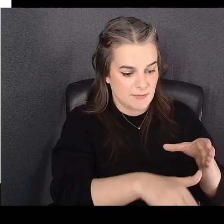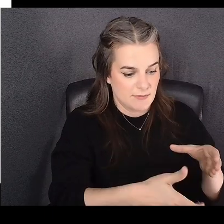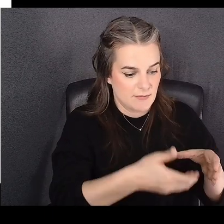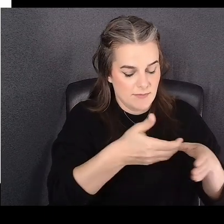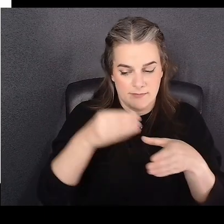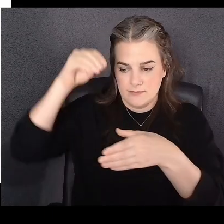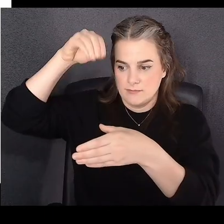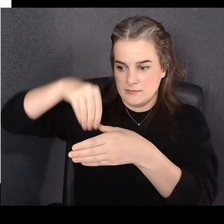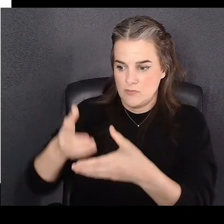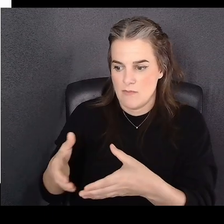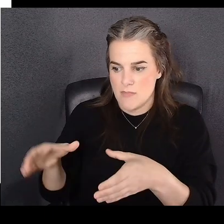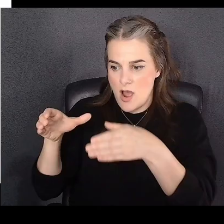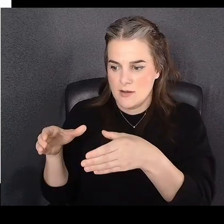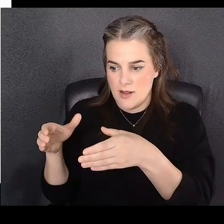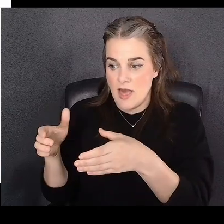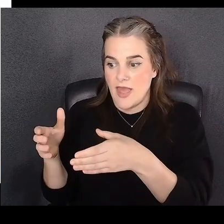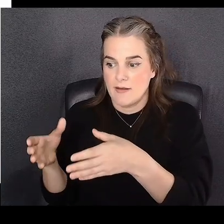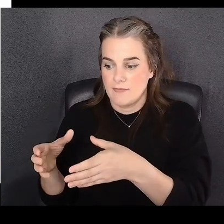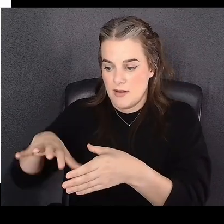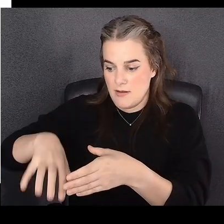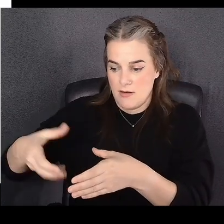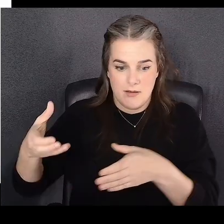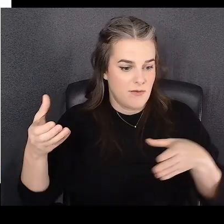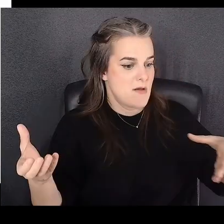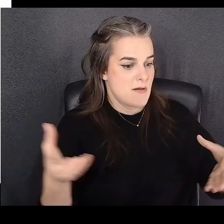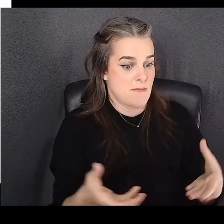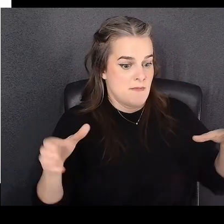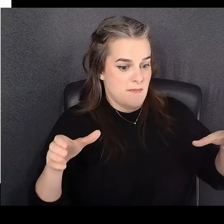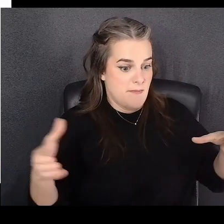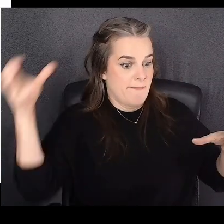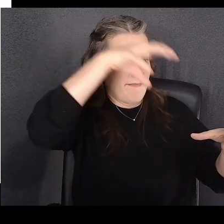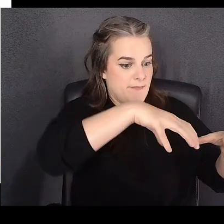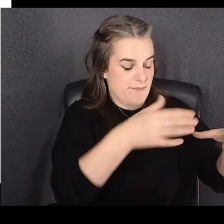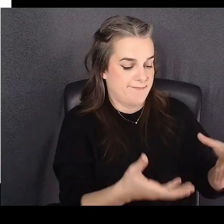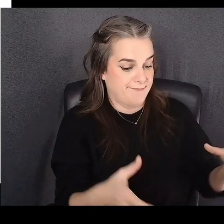and then transferring it to a larger pot, and coming in and watering it, and maybe working with PT or OT